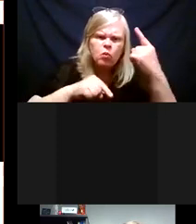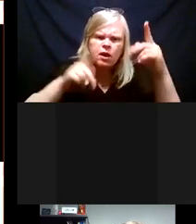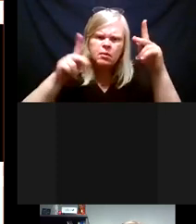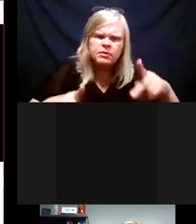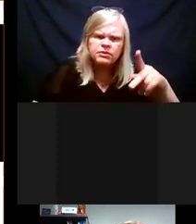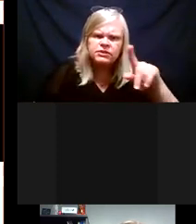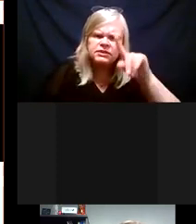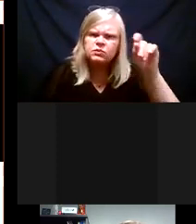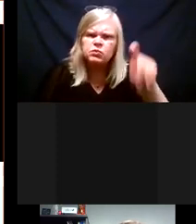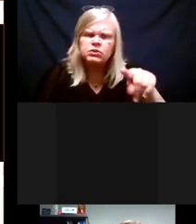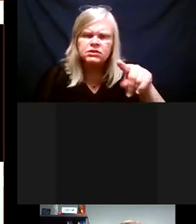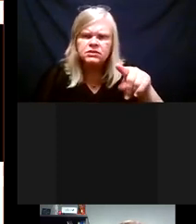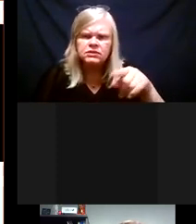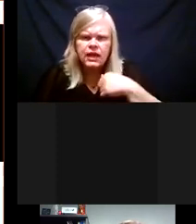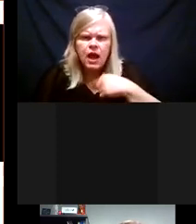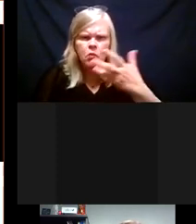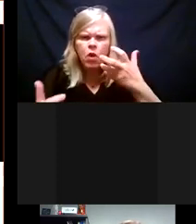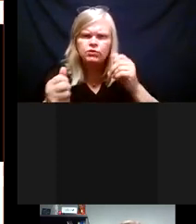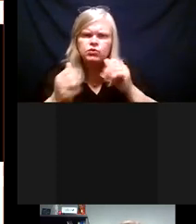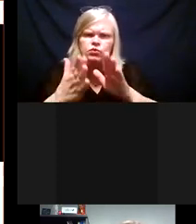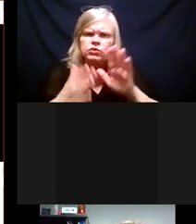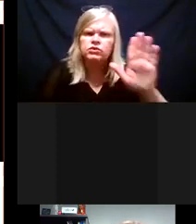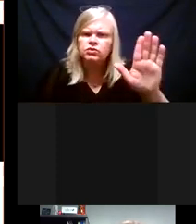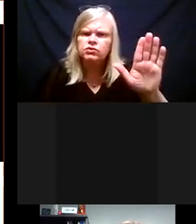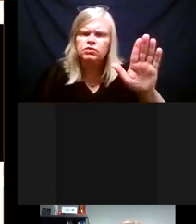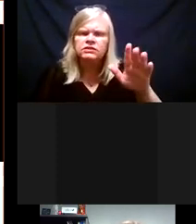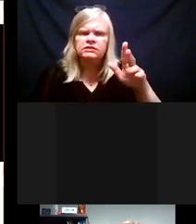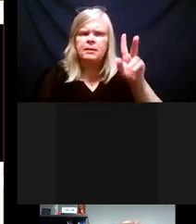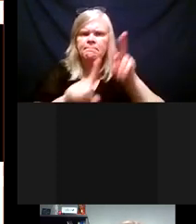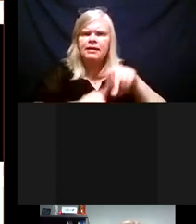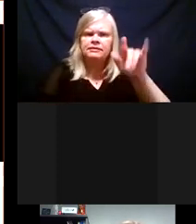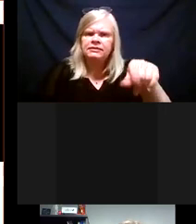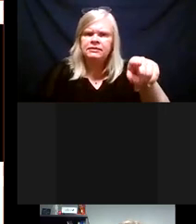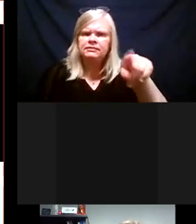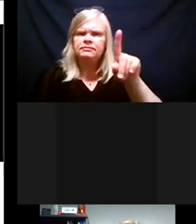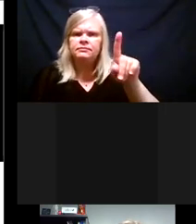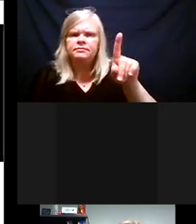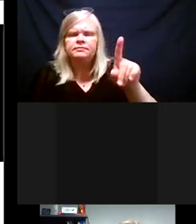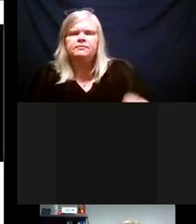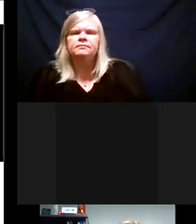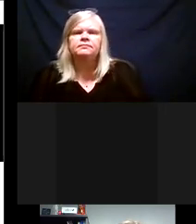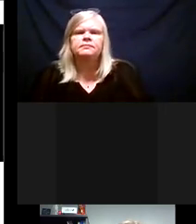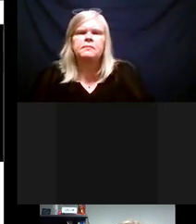I WANT TO MAKE SURE I ADDRESS THAT'S RELEVANT HERE.